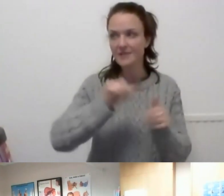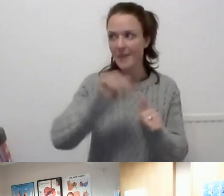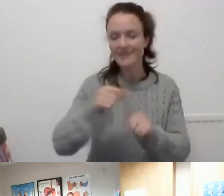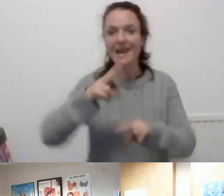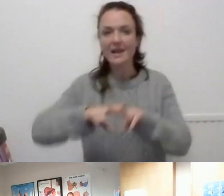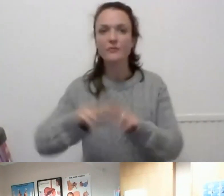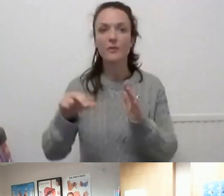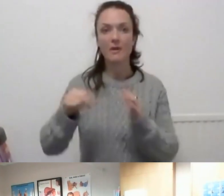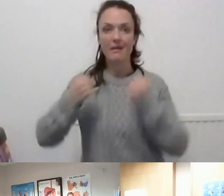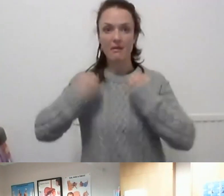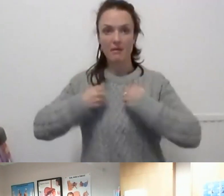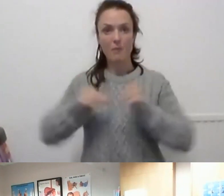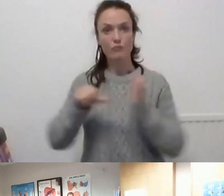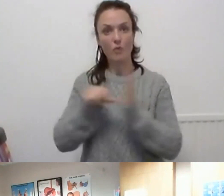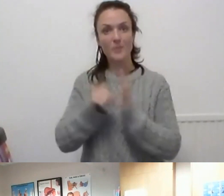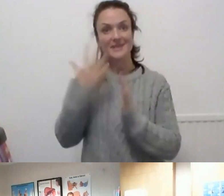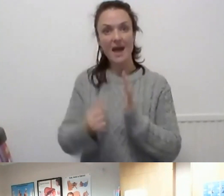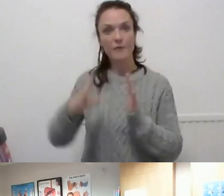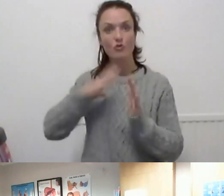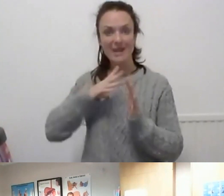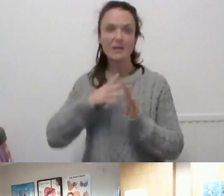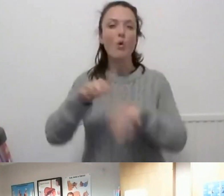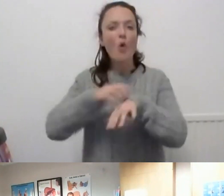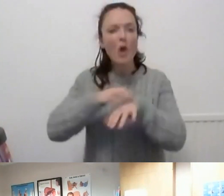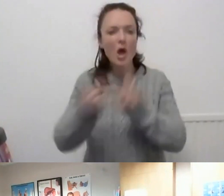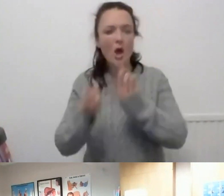on one of those you'll you'll know about it, it's something you have to go have to inject to have